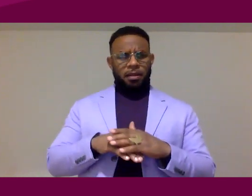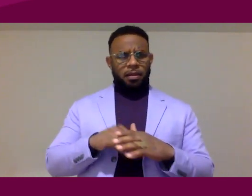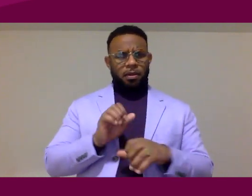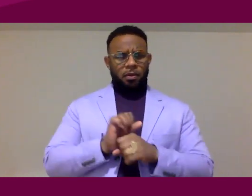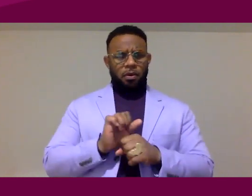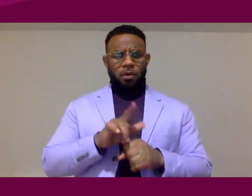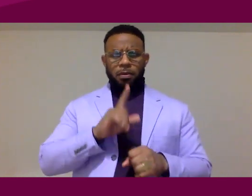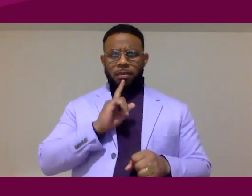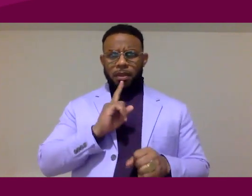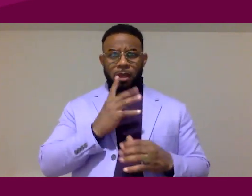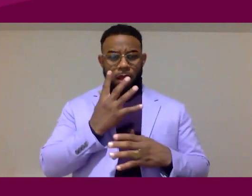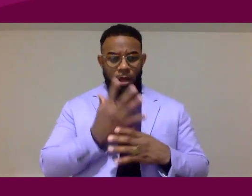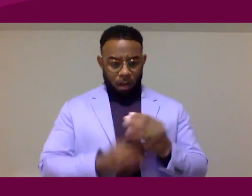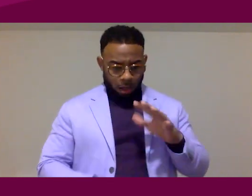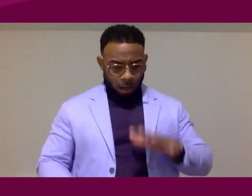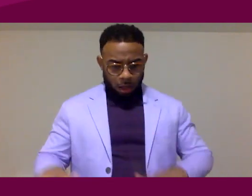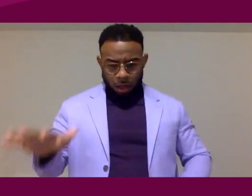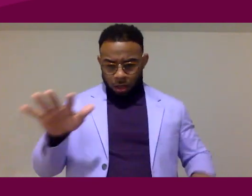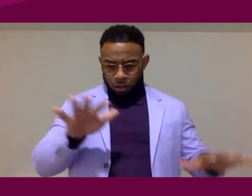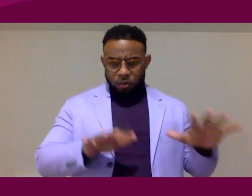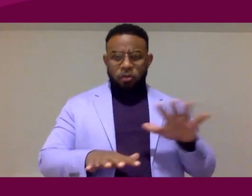would be lost.